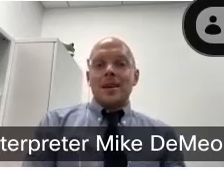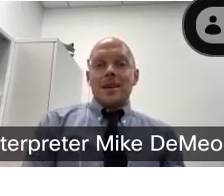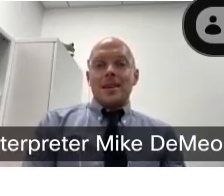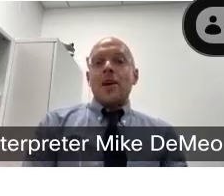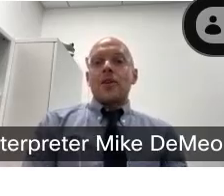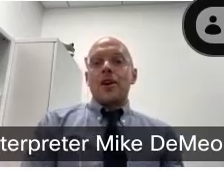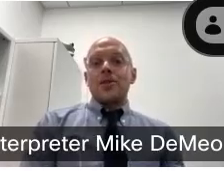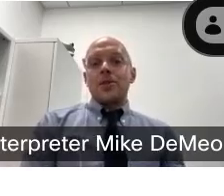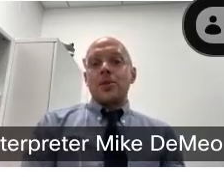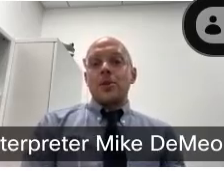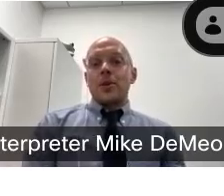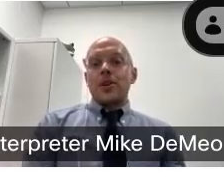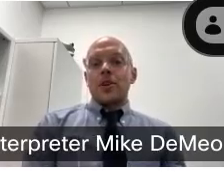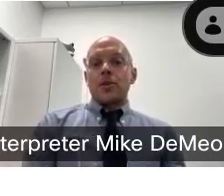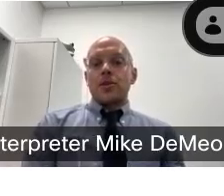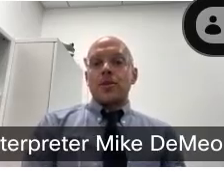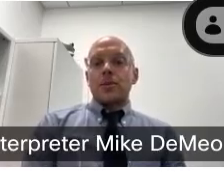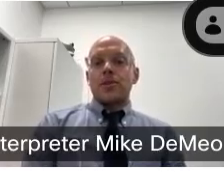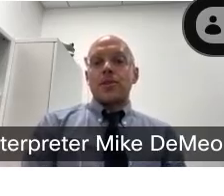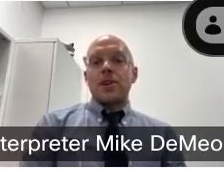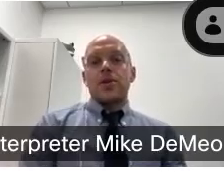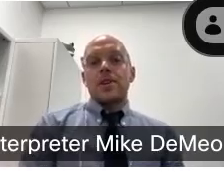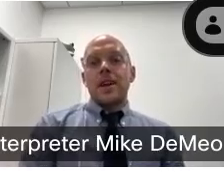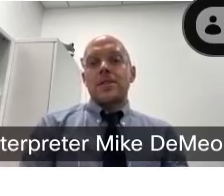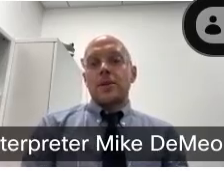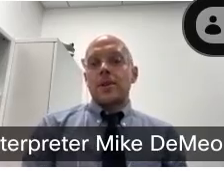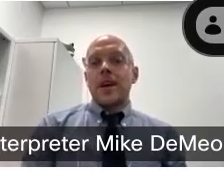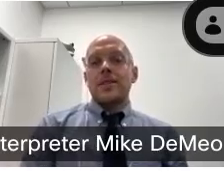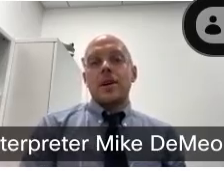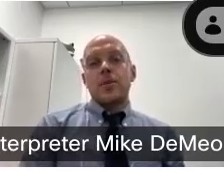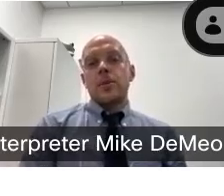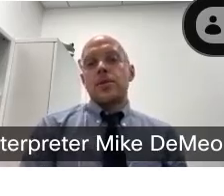Now, in regards to commercials, commercials that are 30s or less, our rules